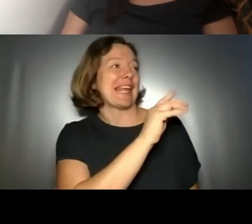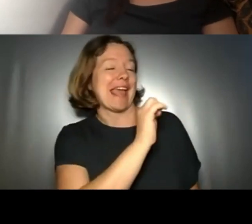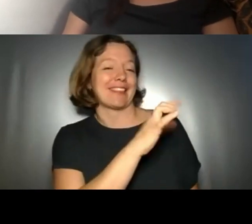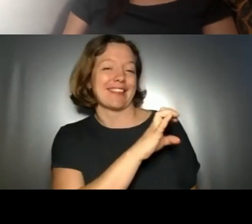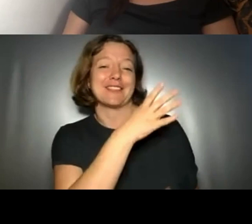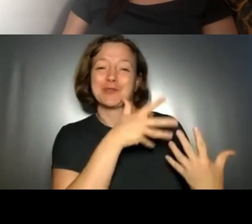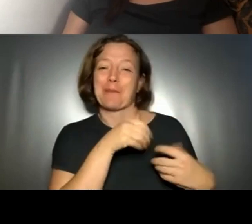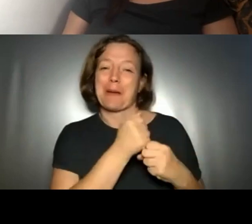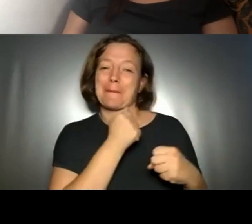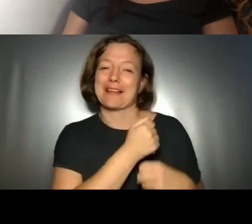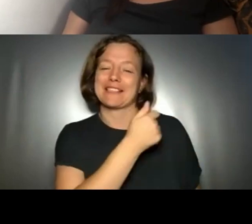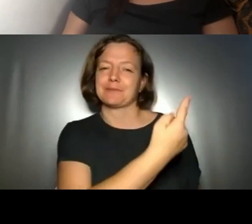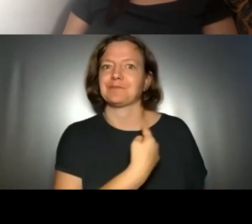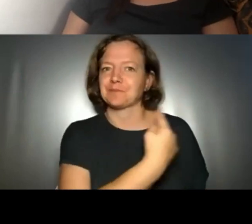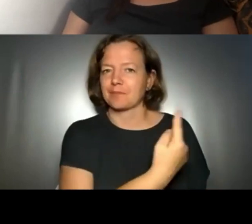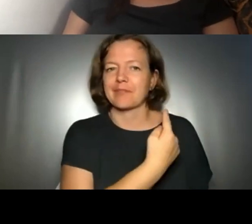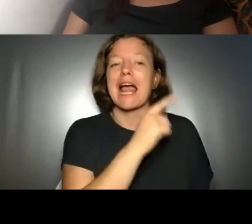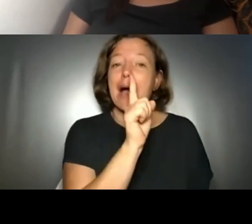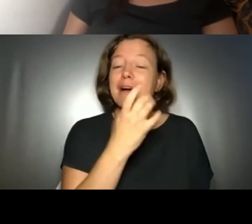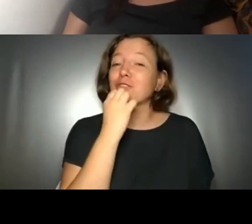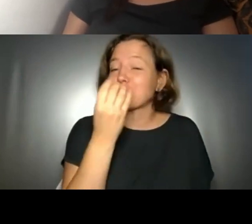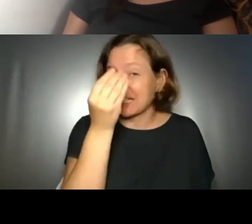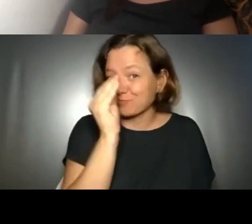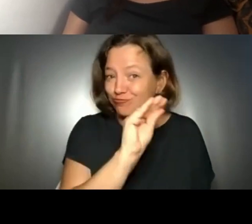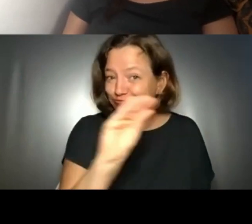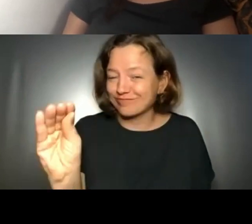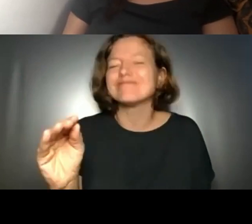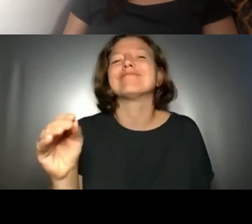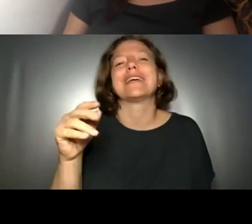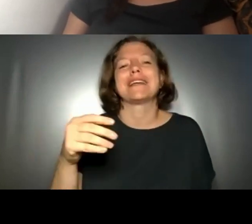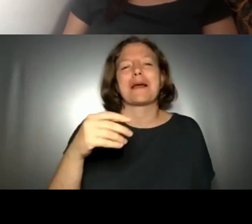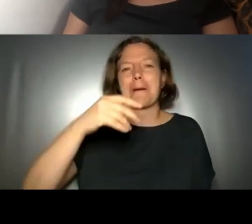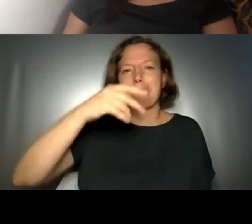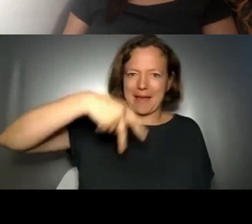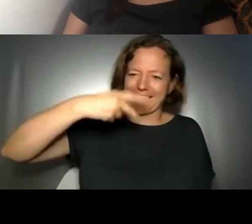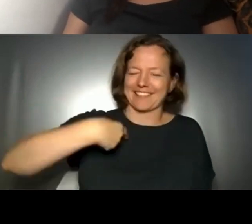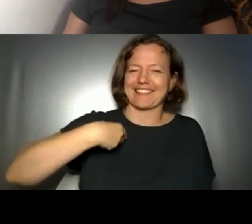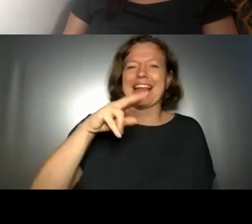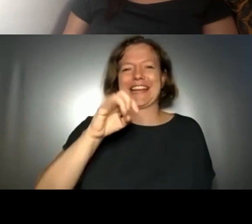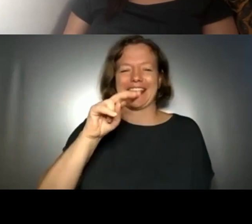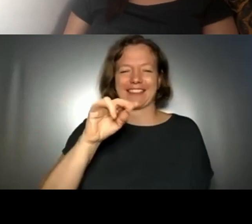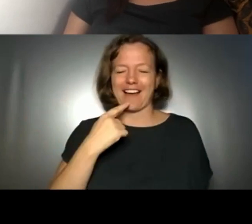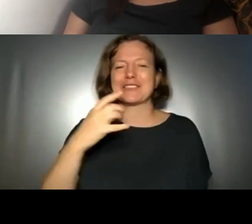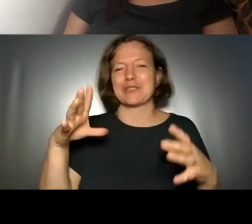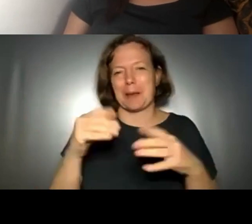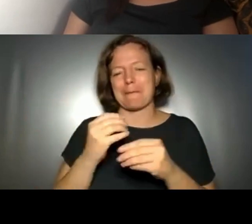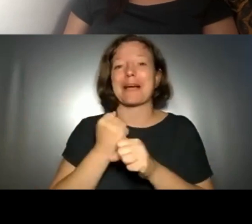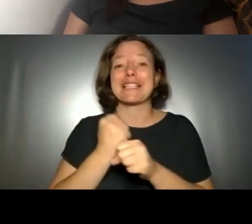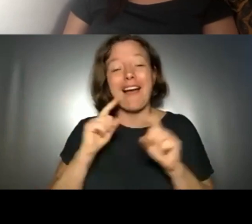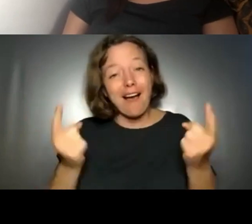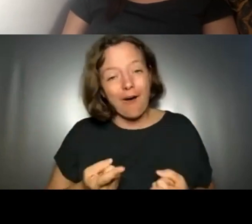that Nina and I have also collaborated in creating a symposium back at the end of 2019,